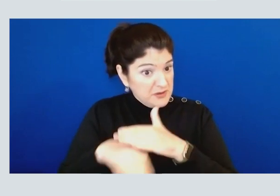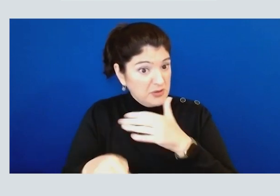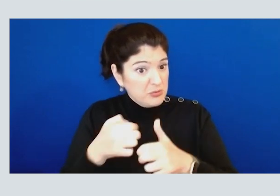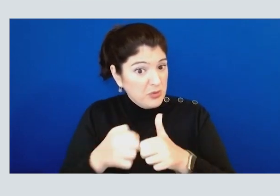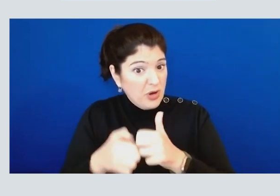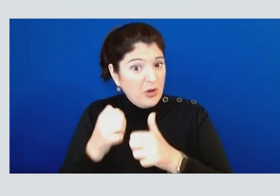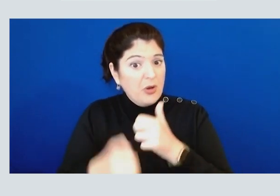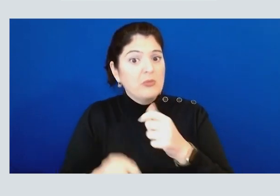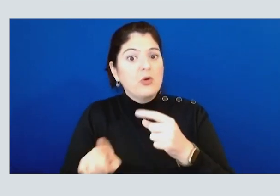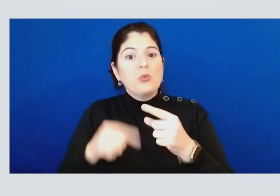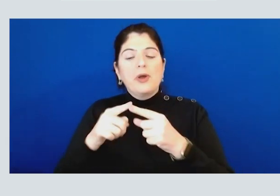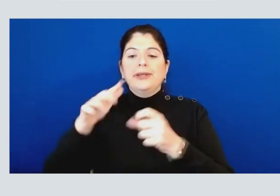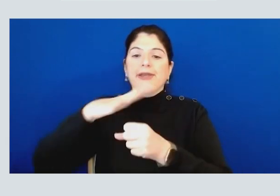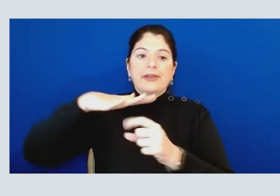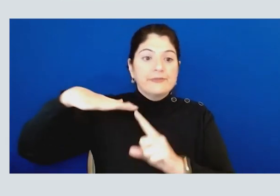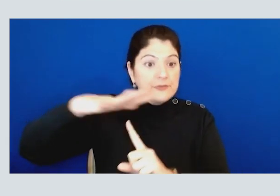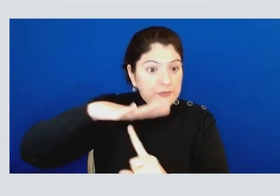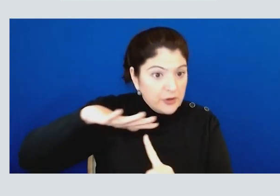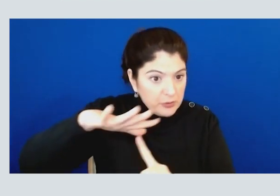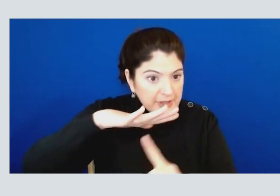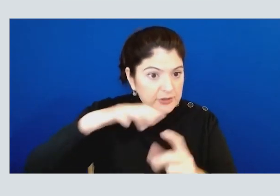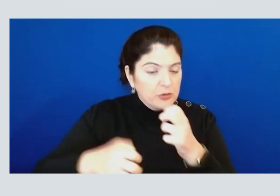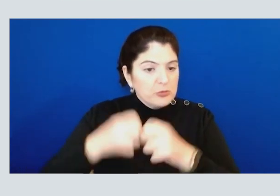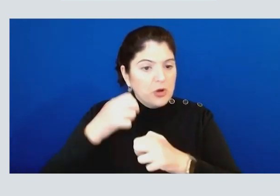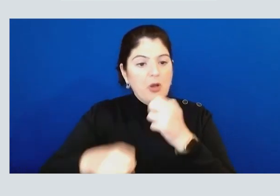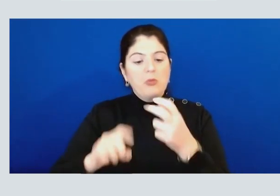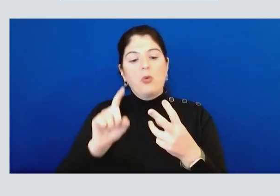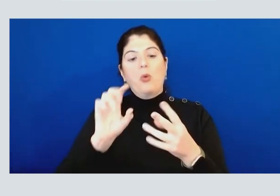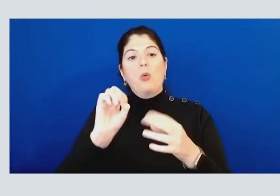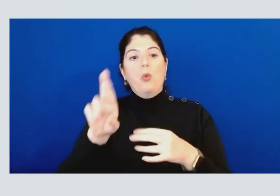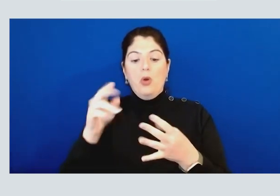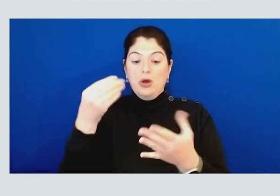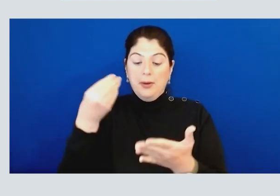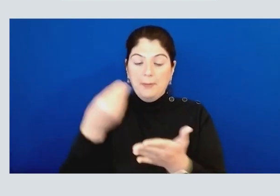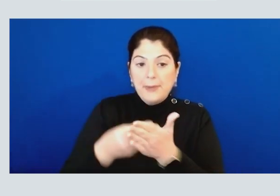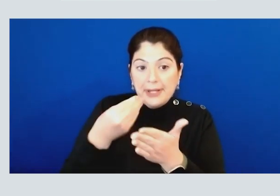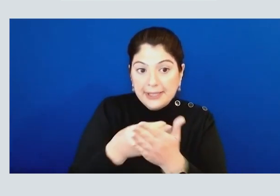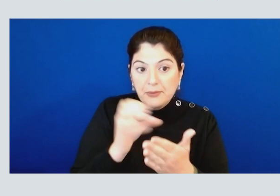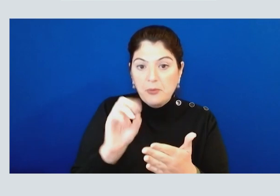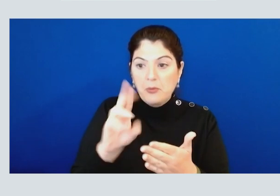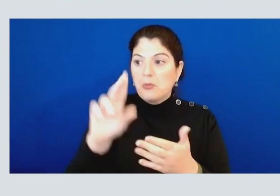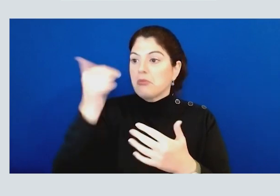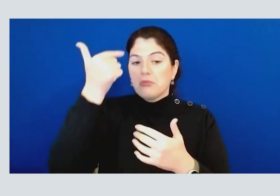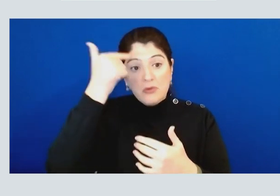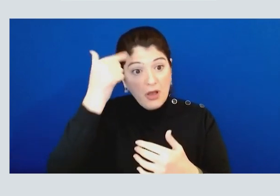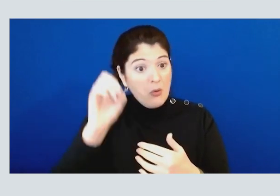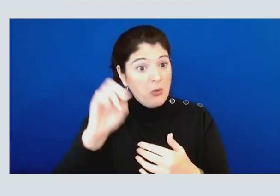with environmental matters, financial, government, maybe other that you don't see covered there?